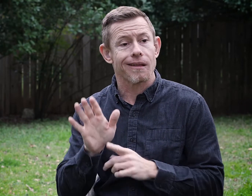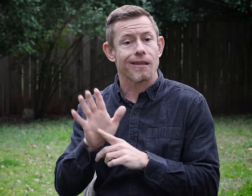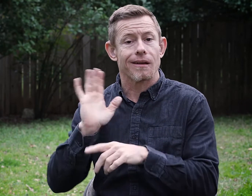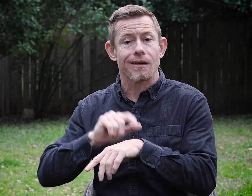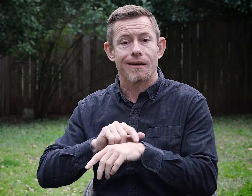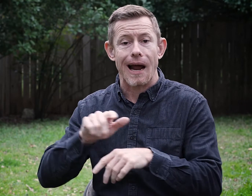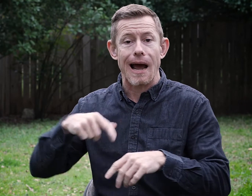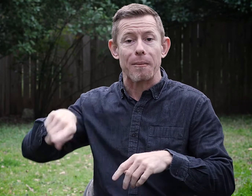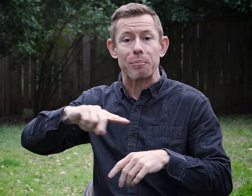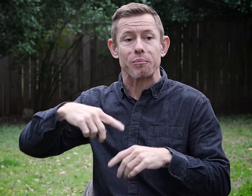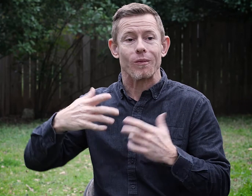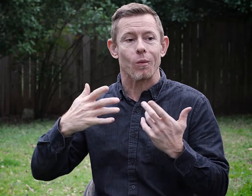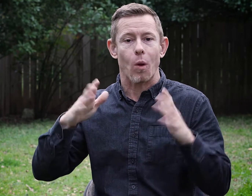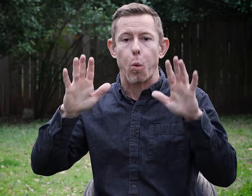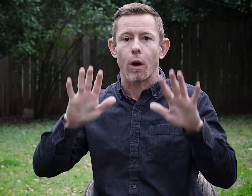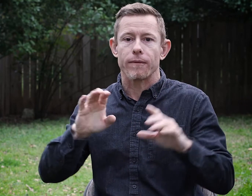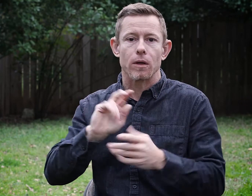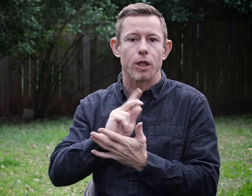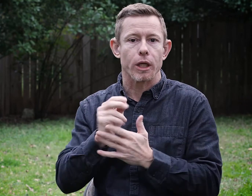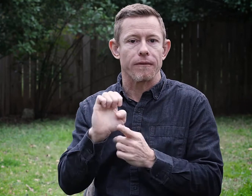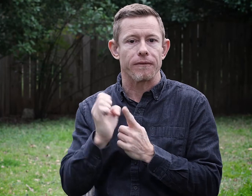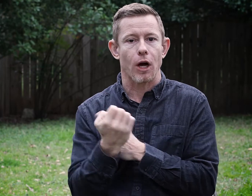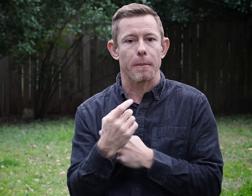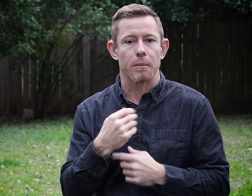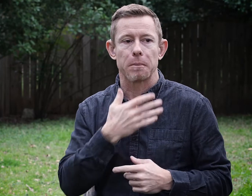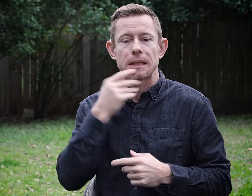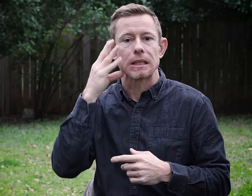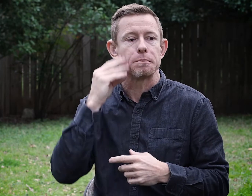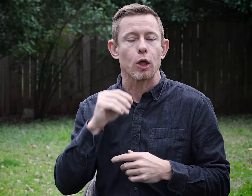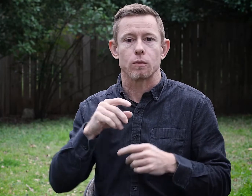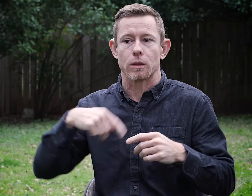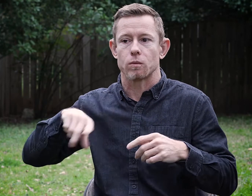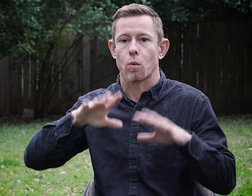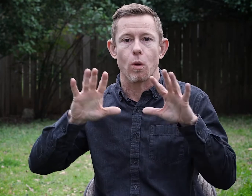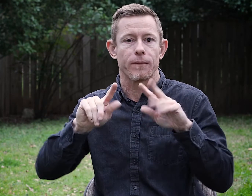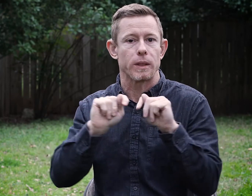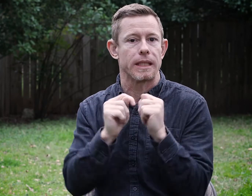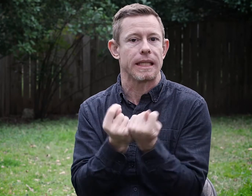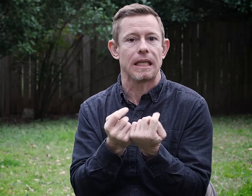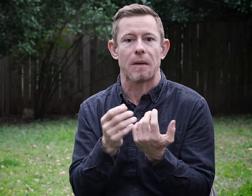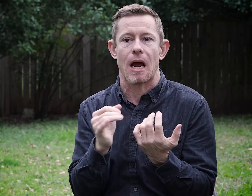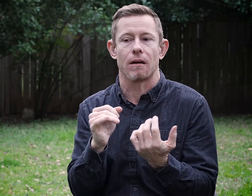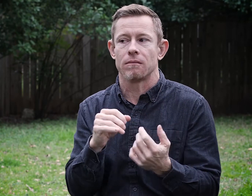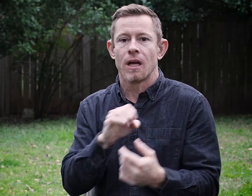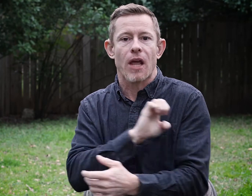The cool thing is that the kitchen was a wonderful environment. The best experience was when I was working with a wonderful team.